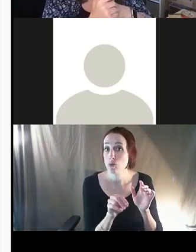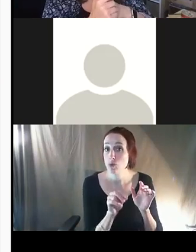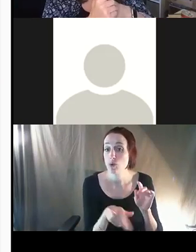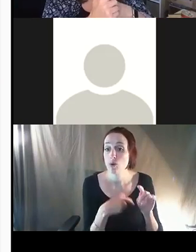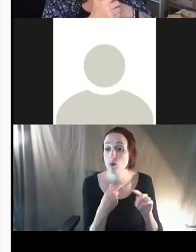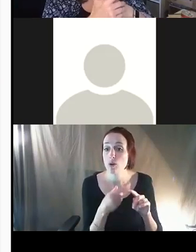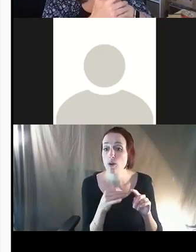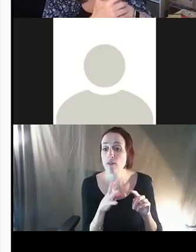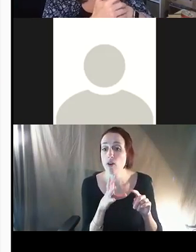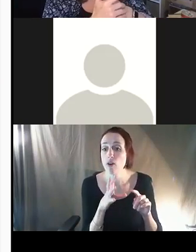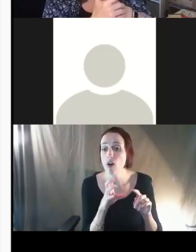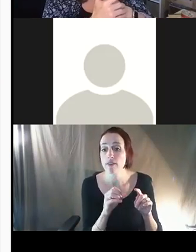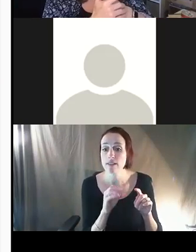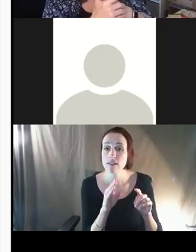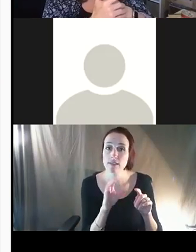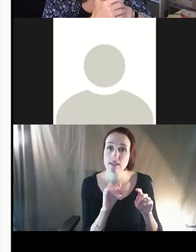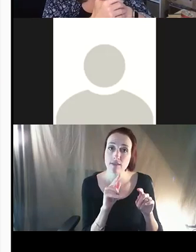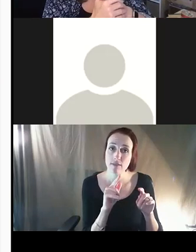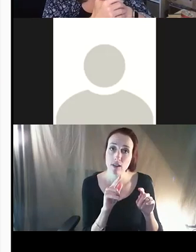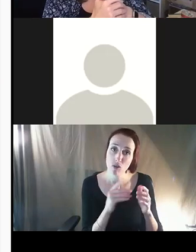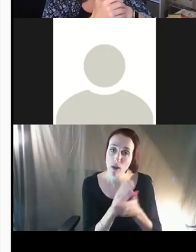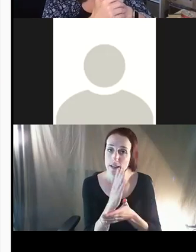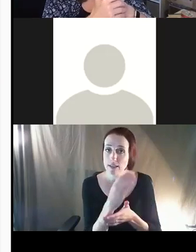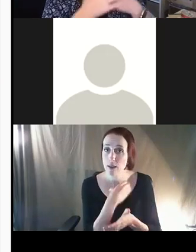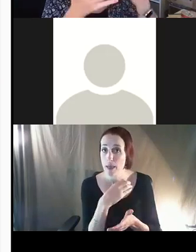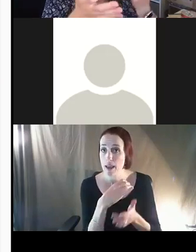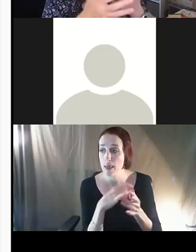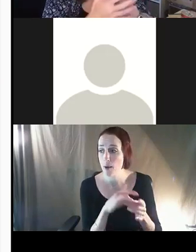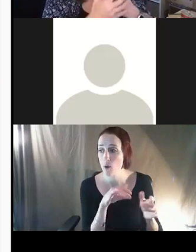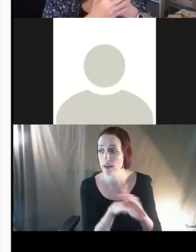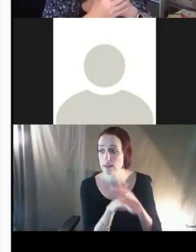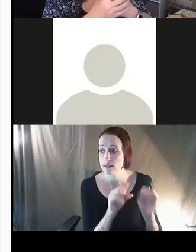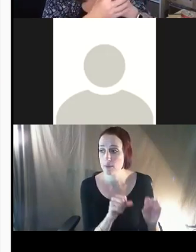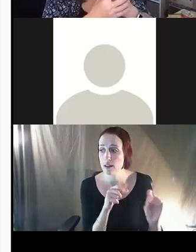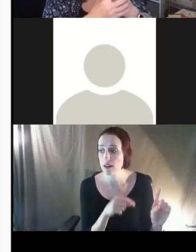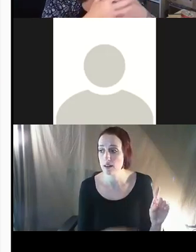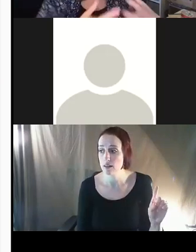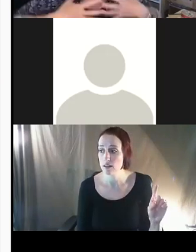Rights complaint about accessibility in your K through 12 environment?